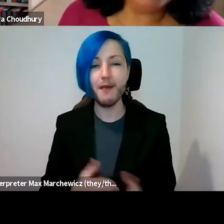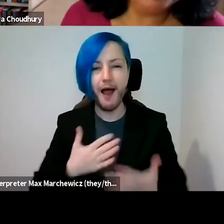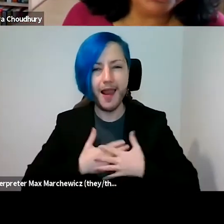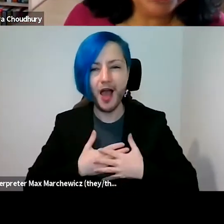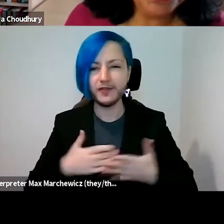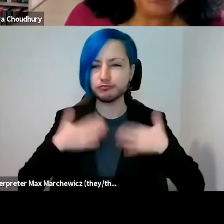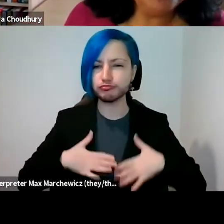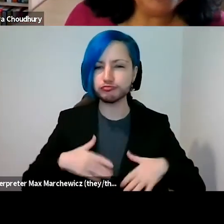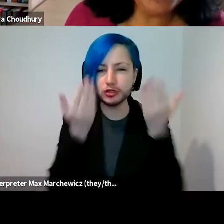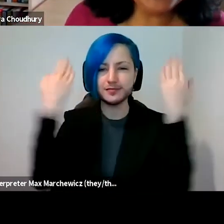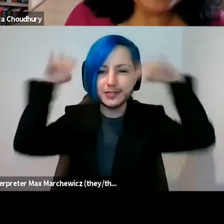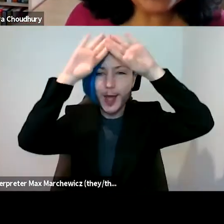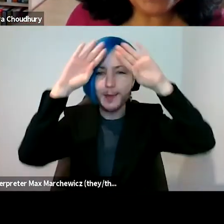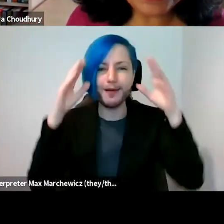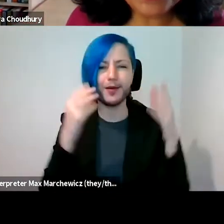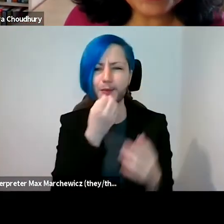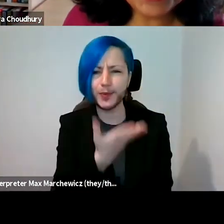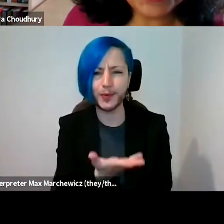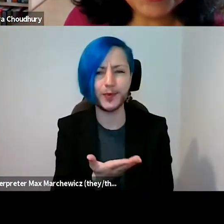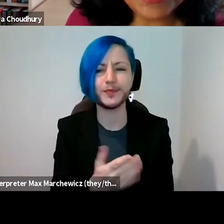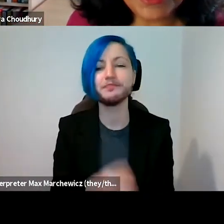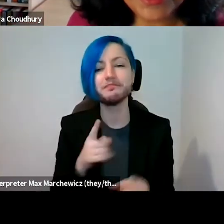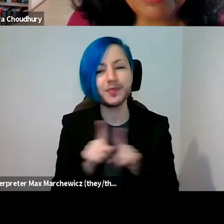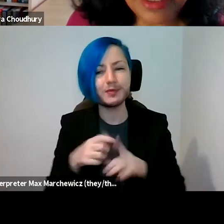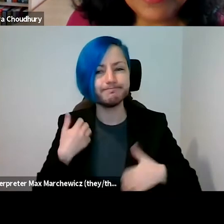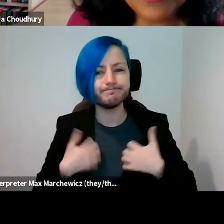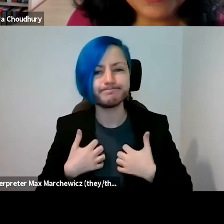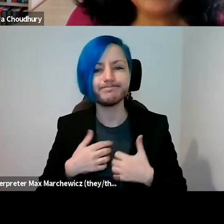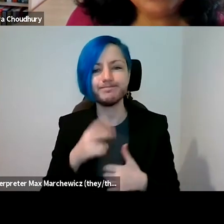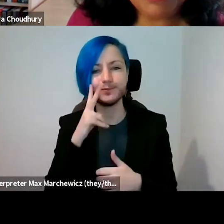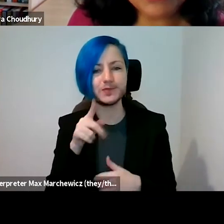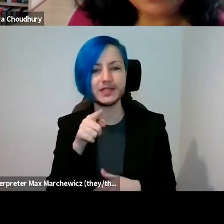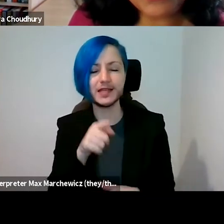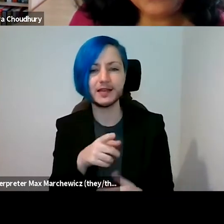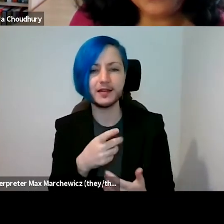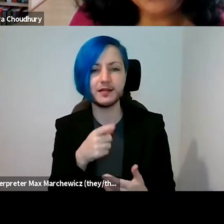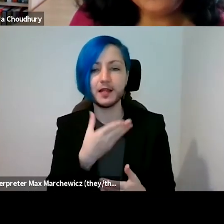for one thing, but it's also quite interesting to see that the man, see the man's expression here.